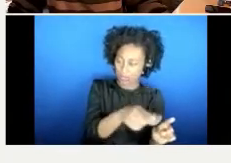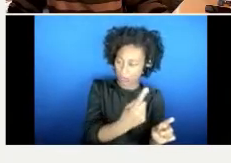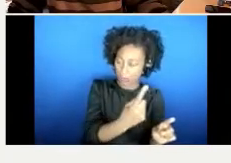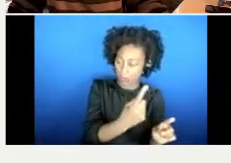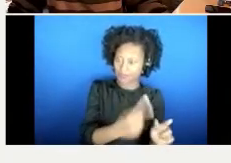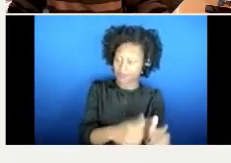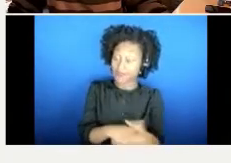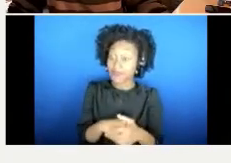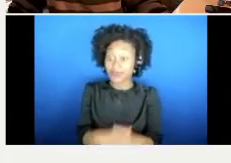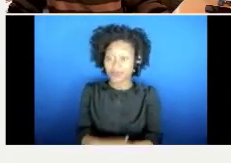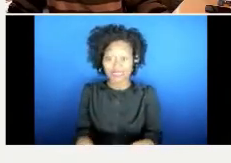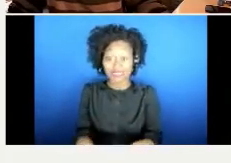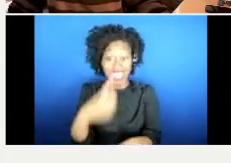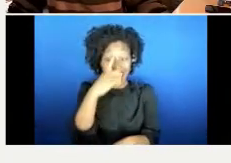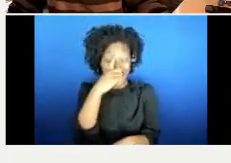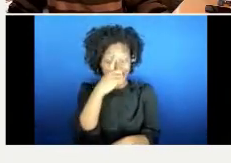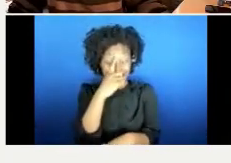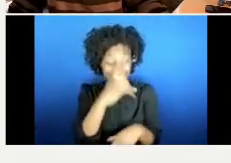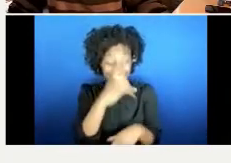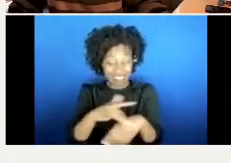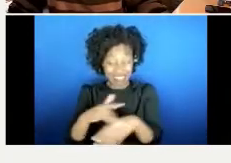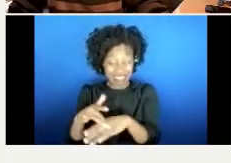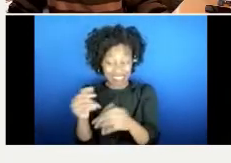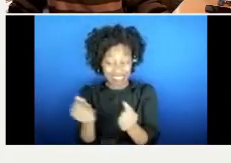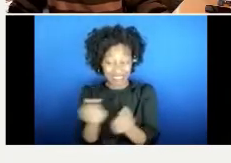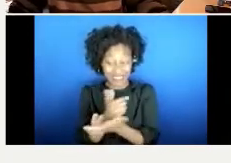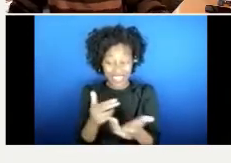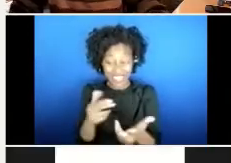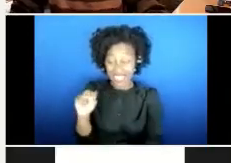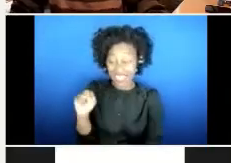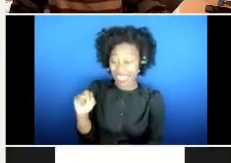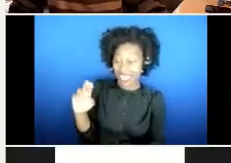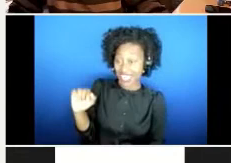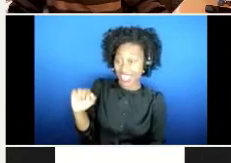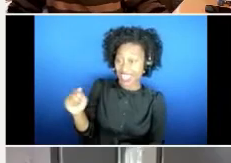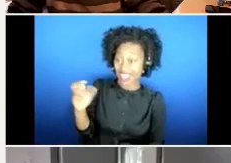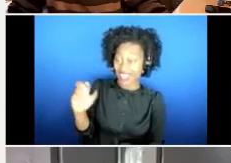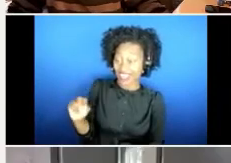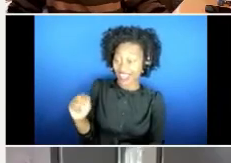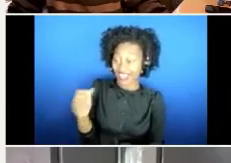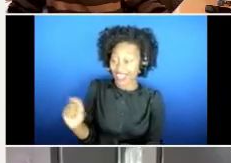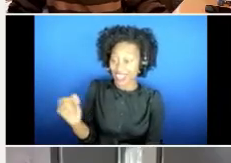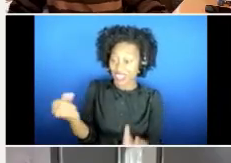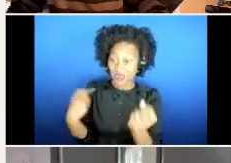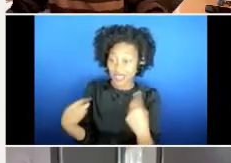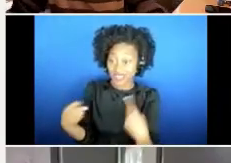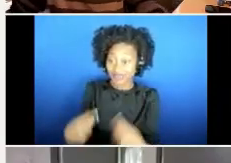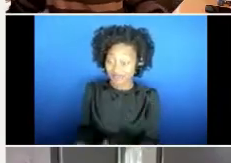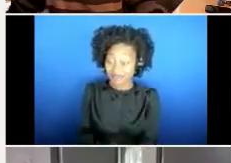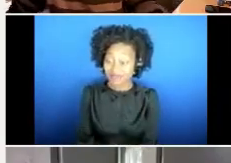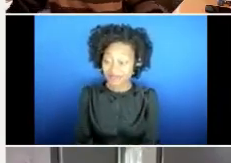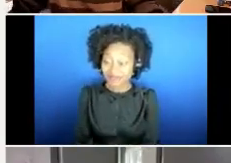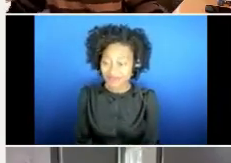everything. Nathan, is there any questions? 14:42:28 >> NATHAN: There's no questions in